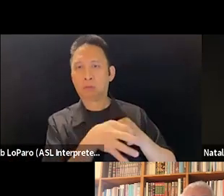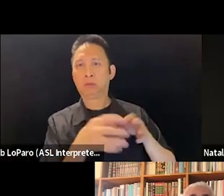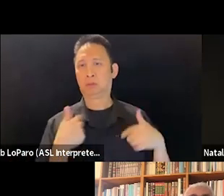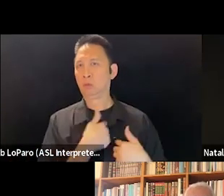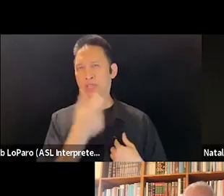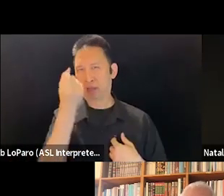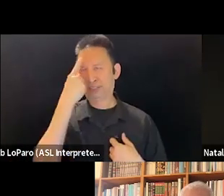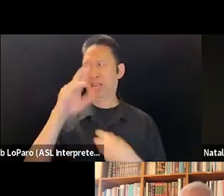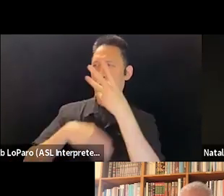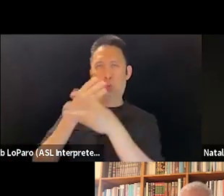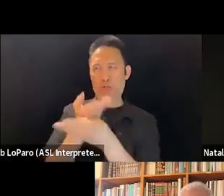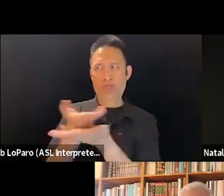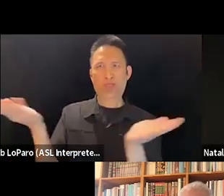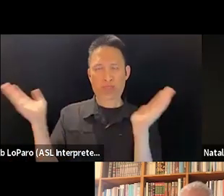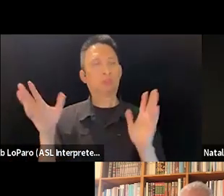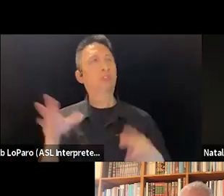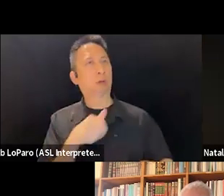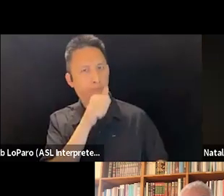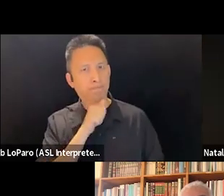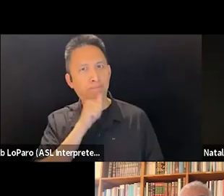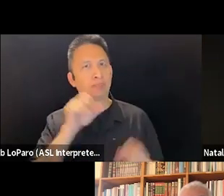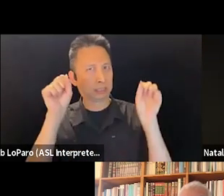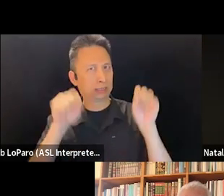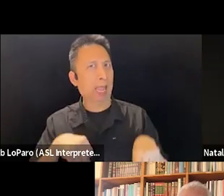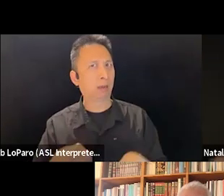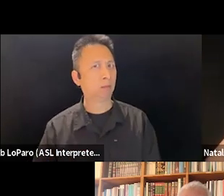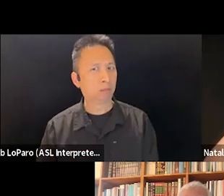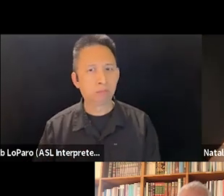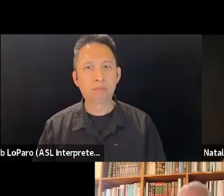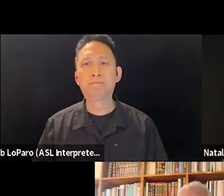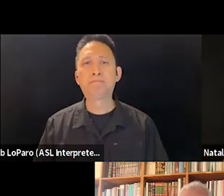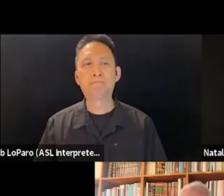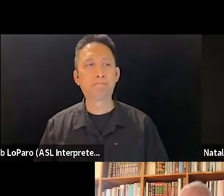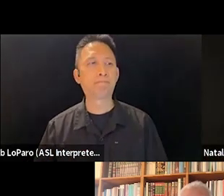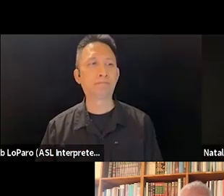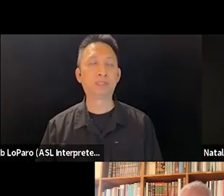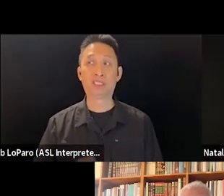That's why we are a patient with it. So the audiences in the MENA regions,